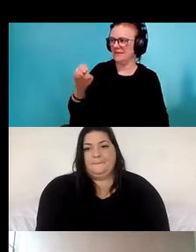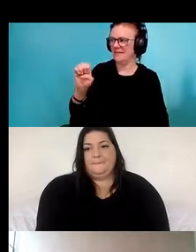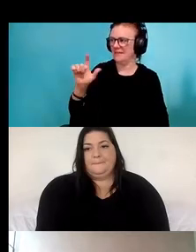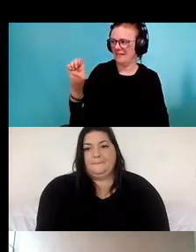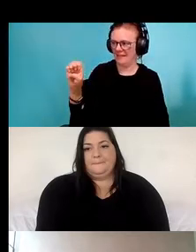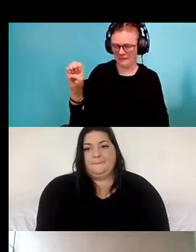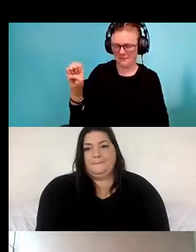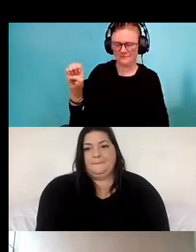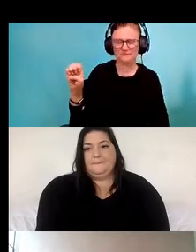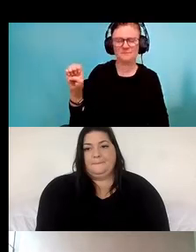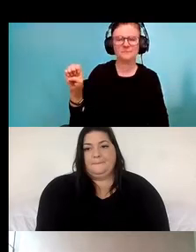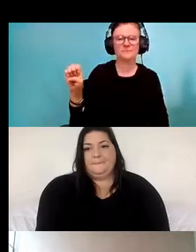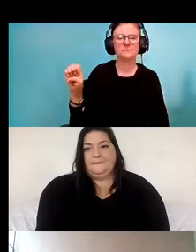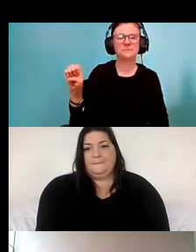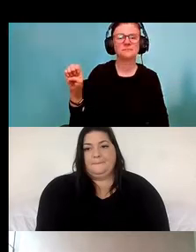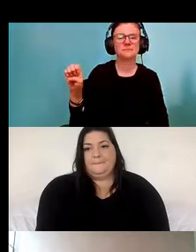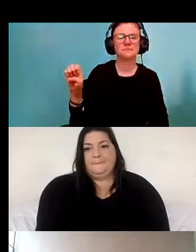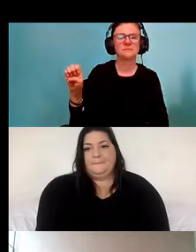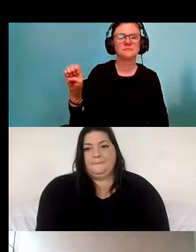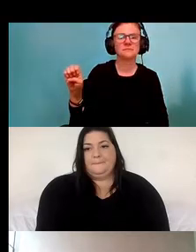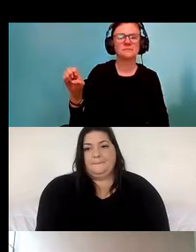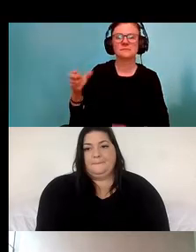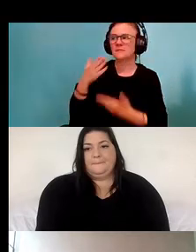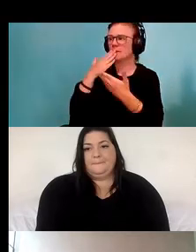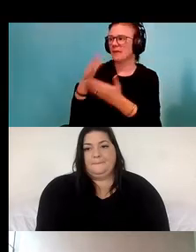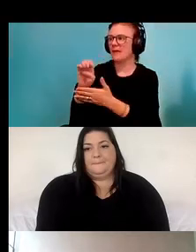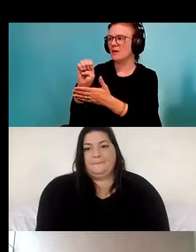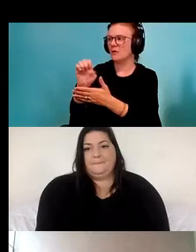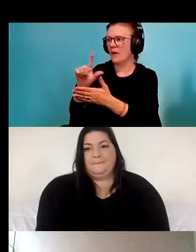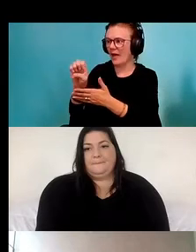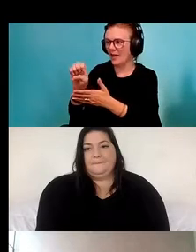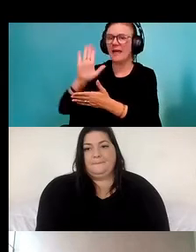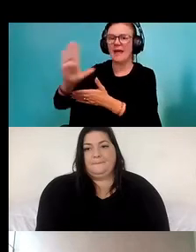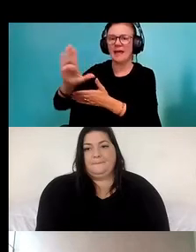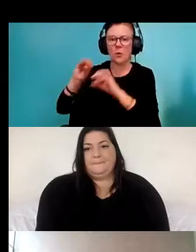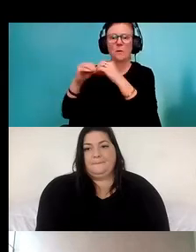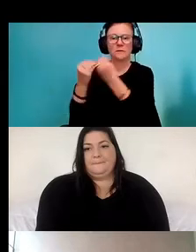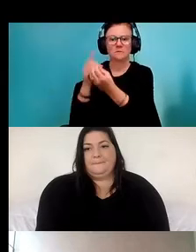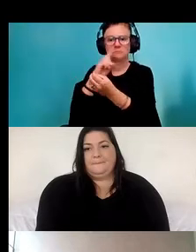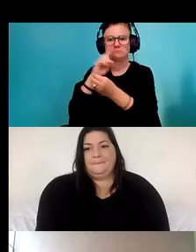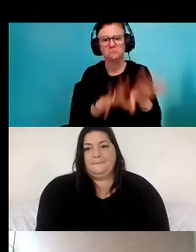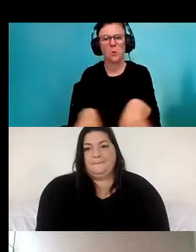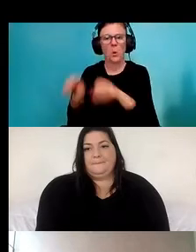and thank you to Elle at TA2TA for hosting today's webinar.